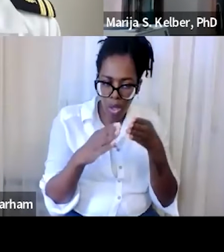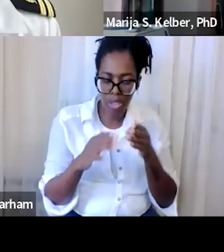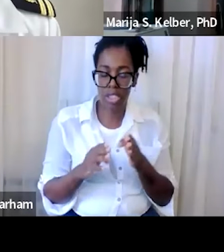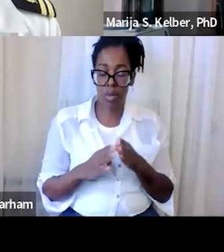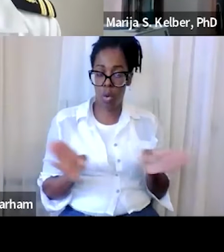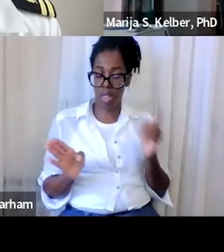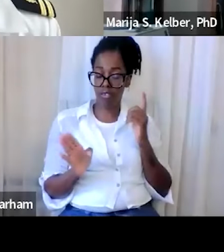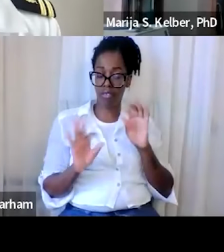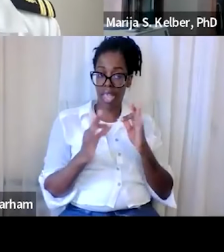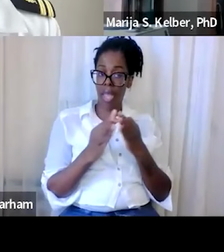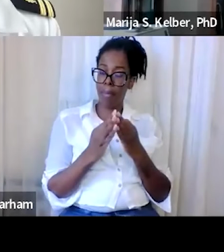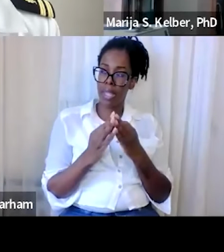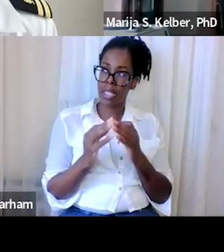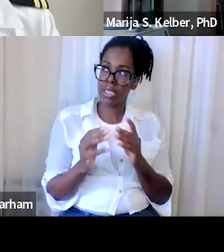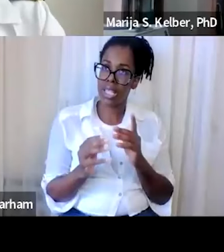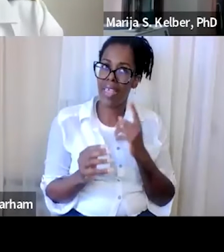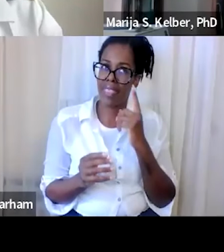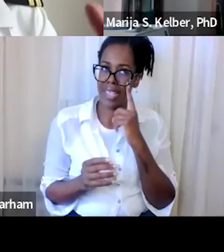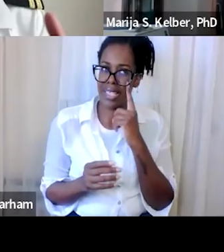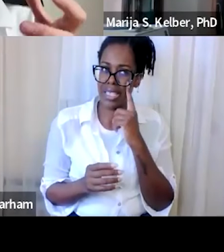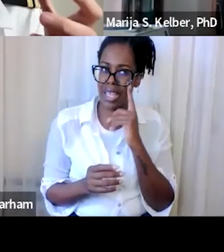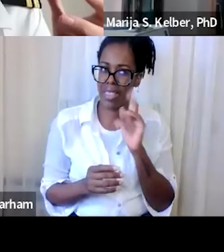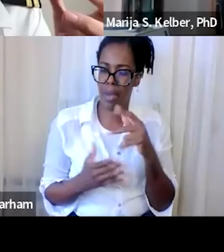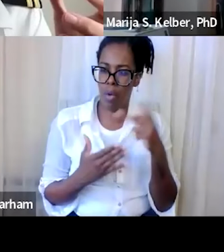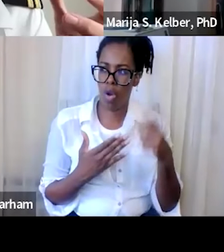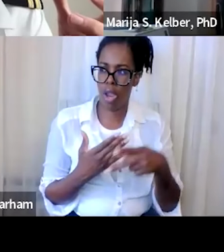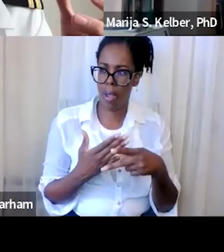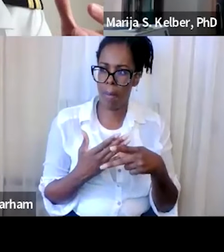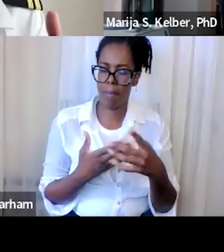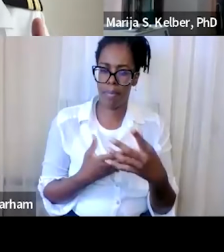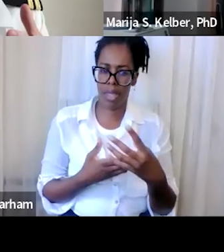that I think was actually subsumed under the MFLC program.